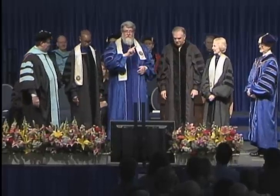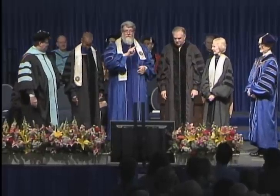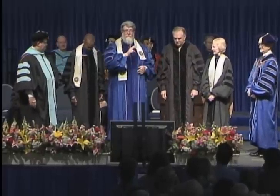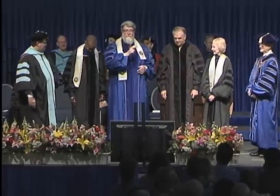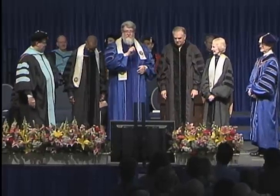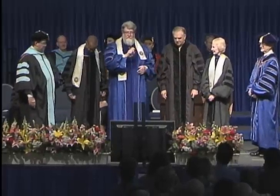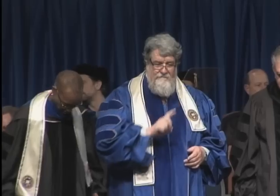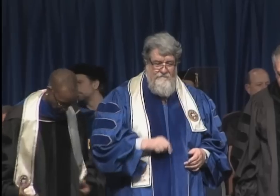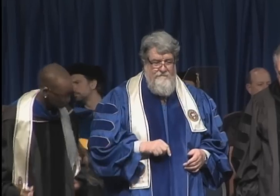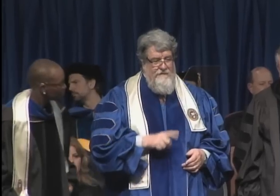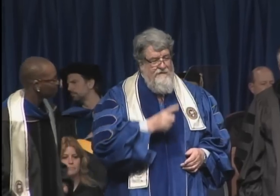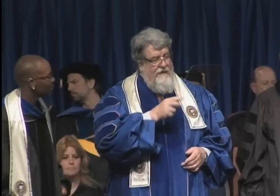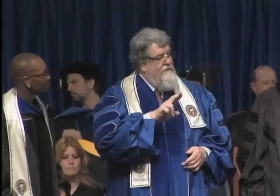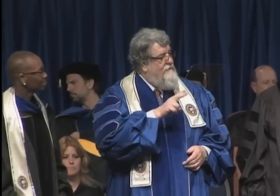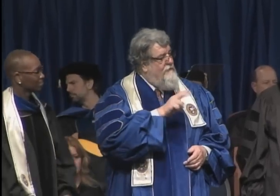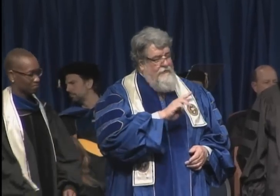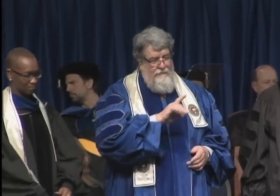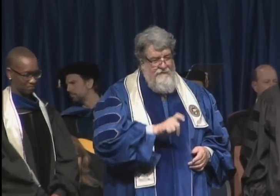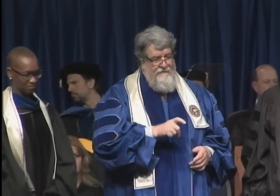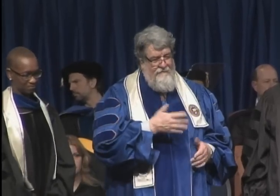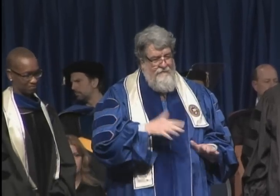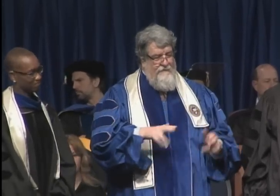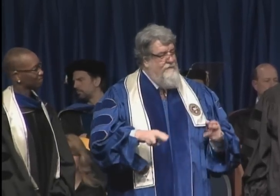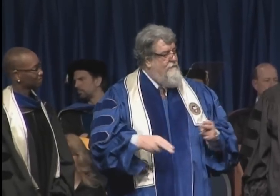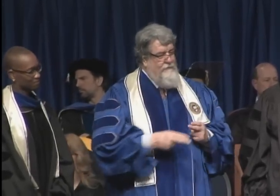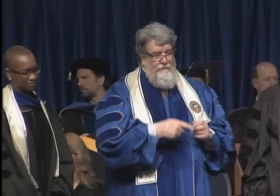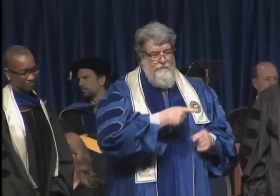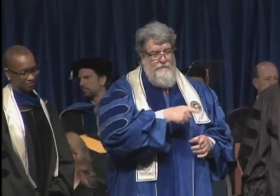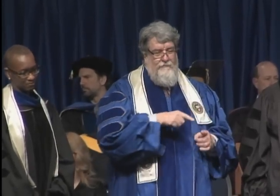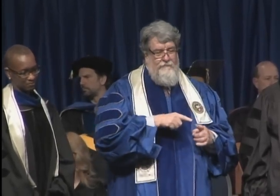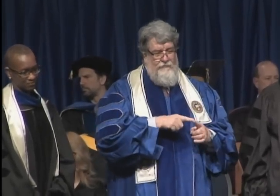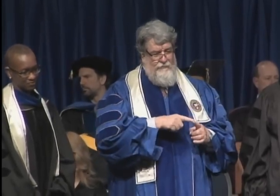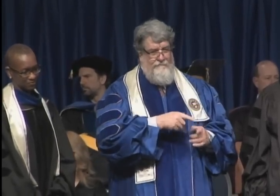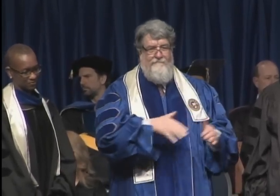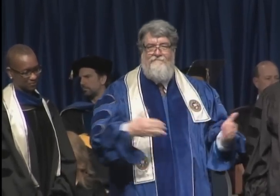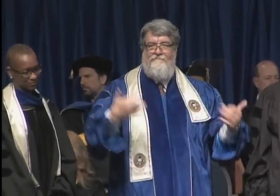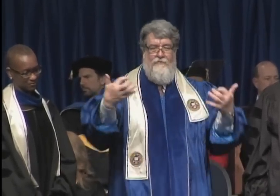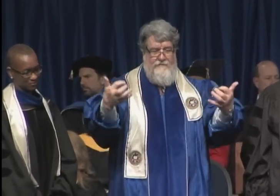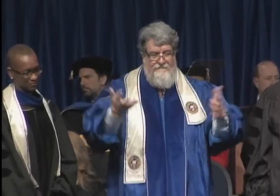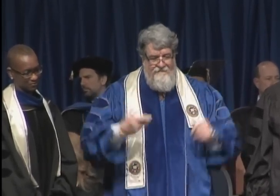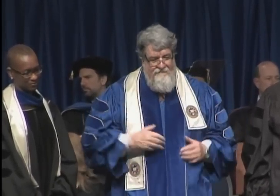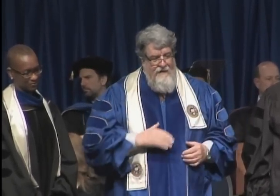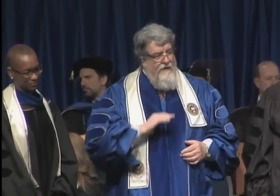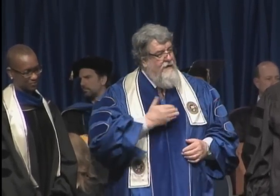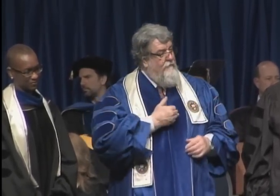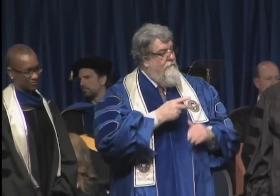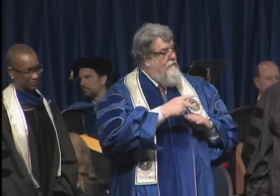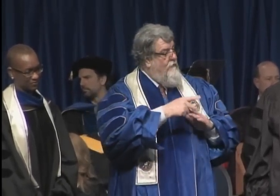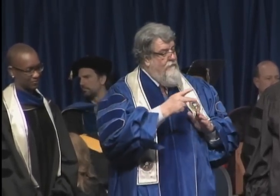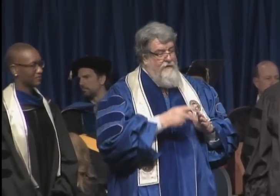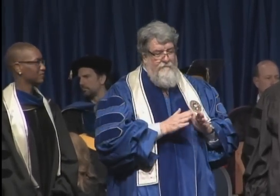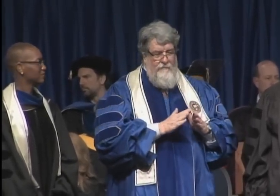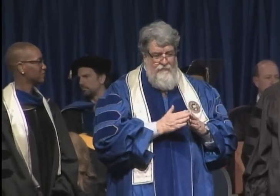Secretary LaHood, Dr. Hurwitz has already introduced you to the audience.